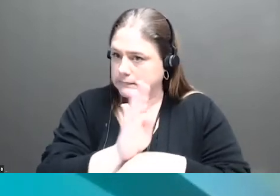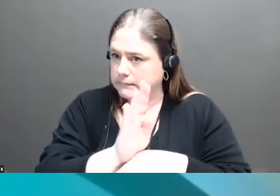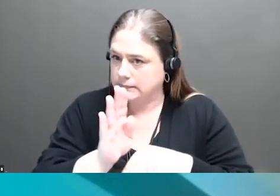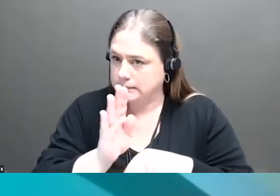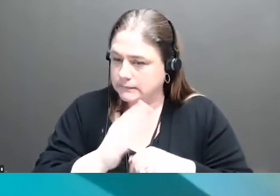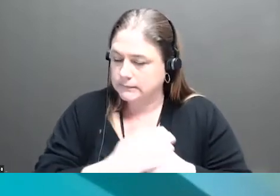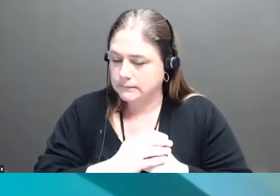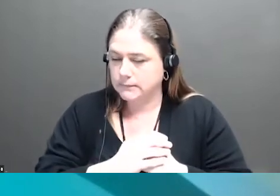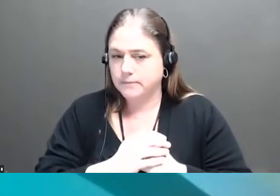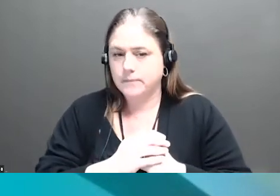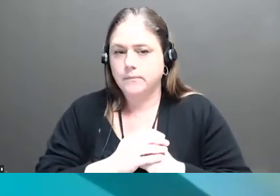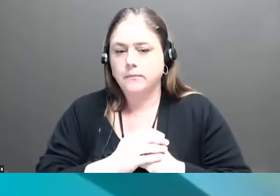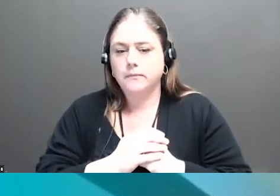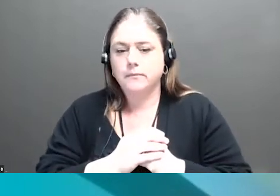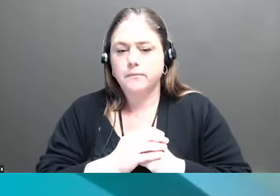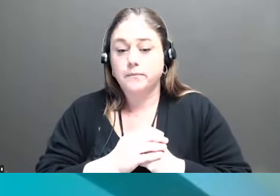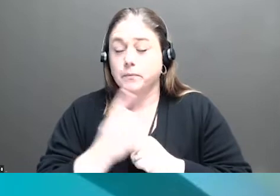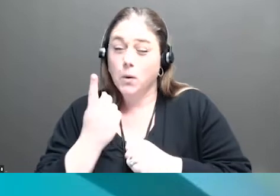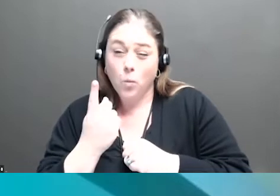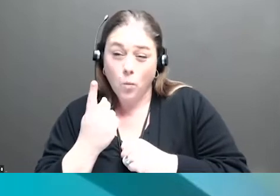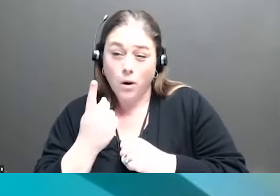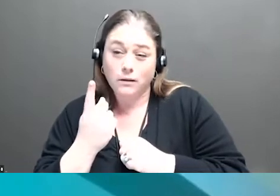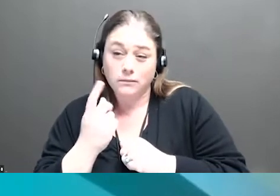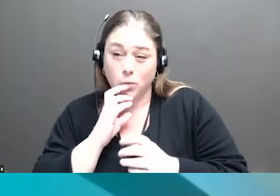sort of taken for granted but it should be mentioned, that the empathy,